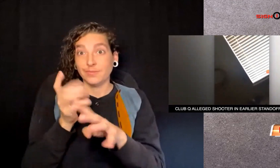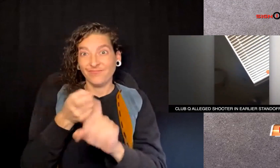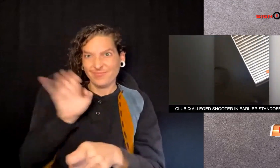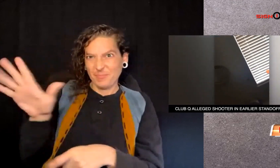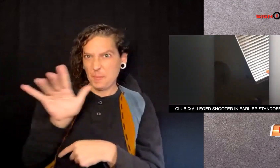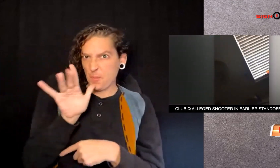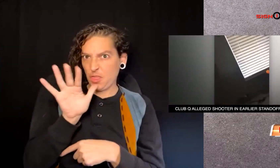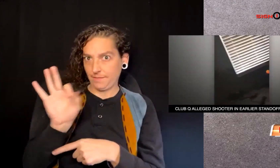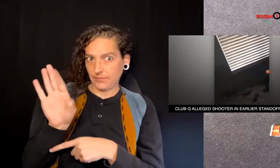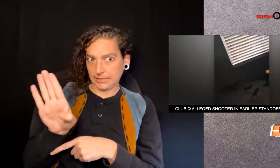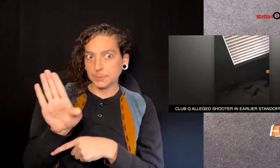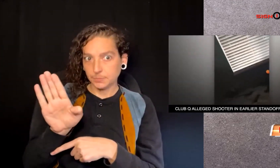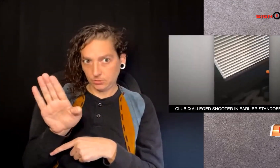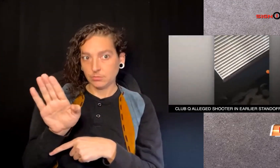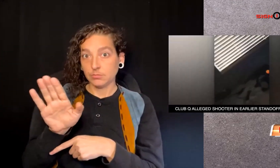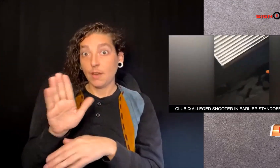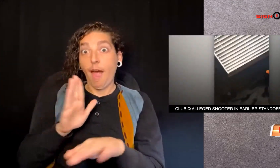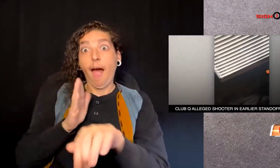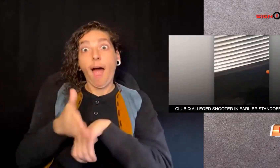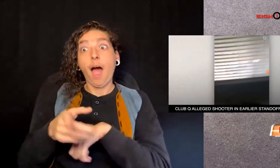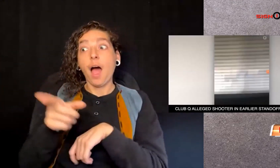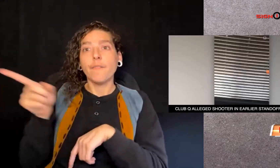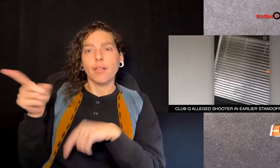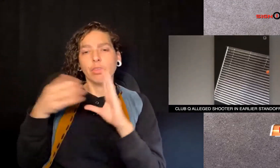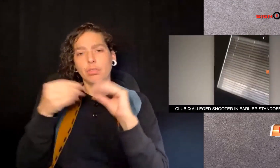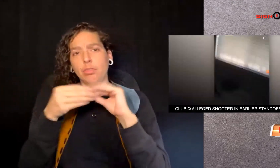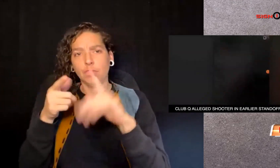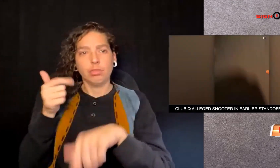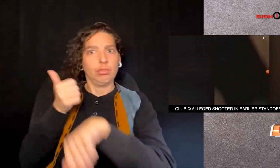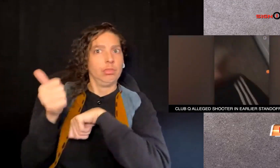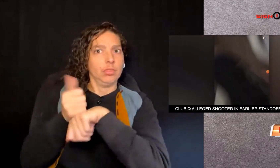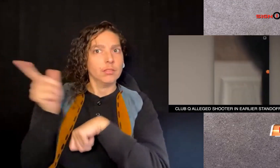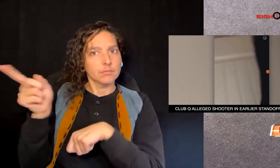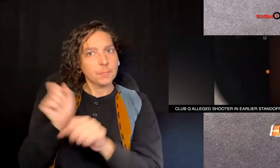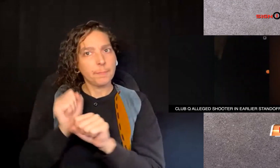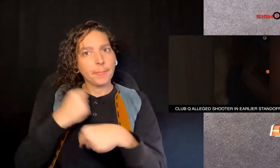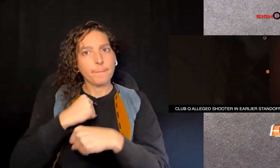authorities say he live streamed the video from his mother's Facebook page after allegedly